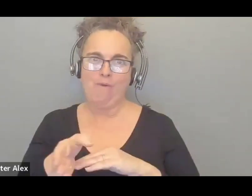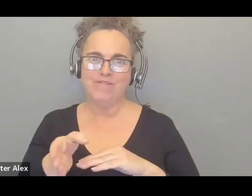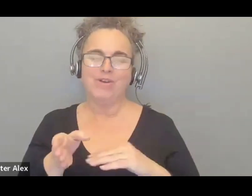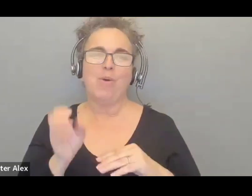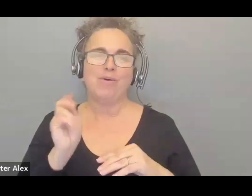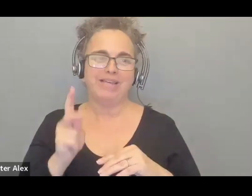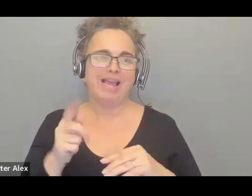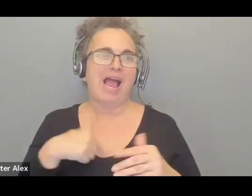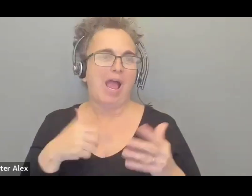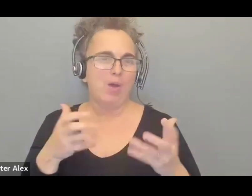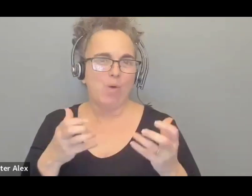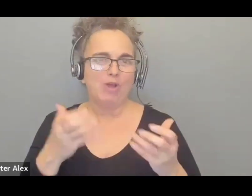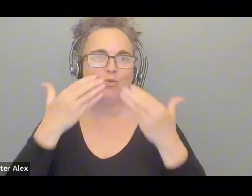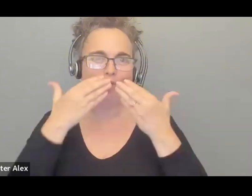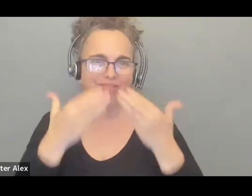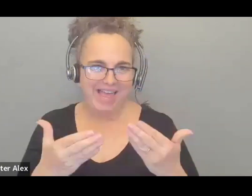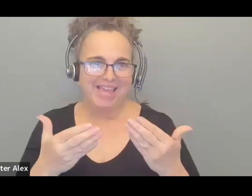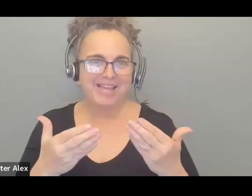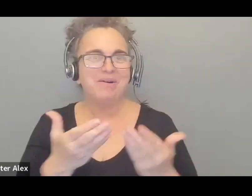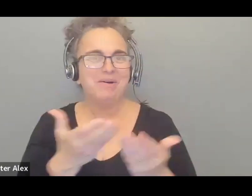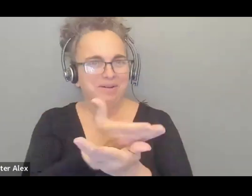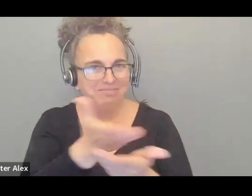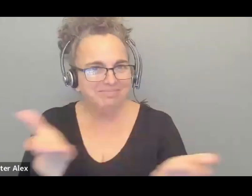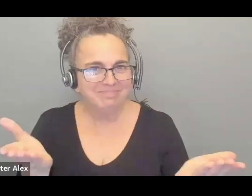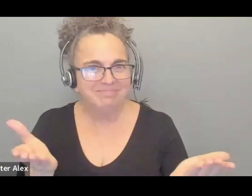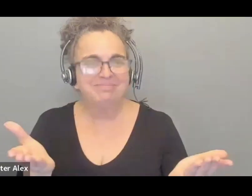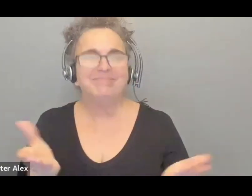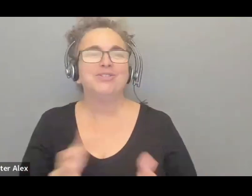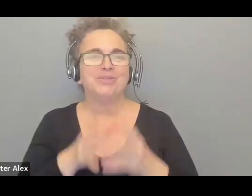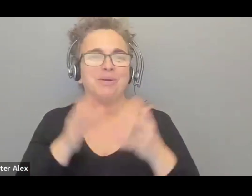I want to thank all of you so much for joining us